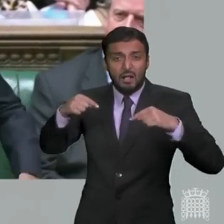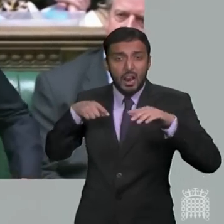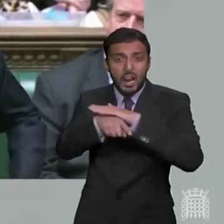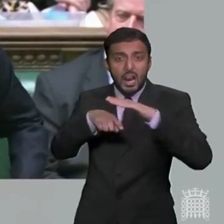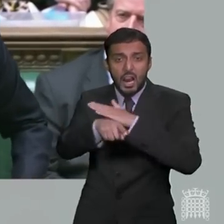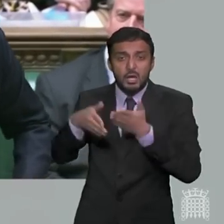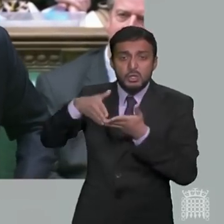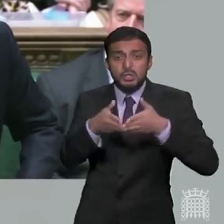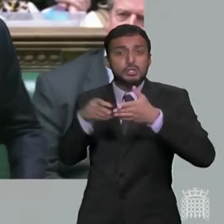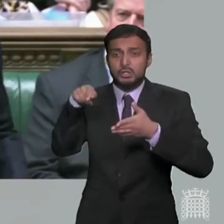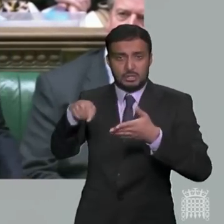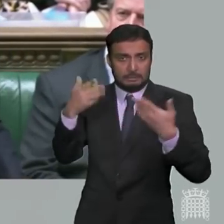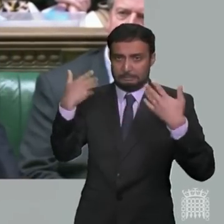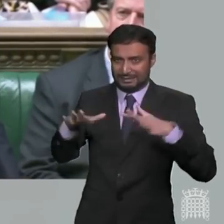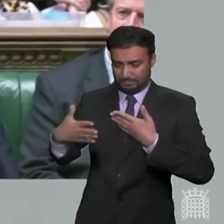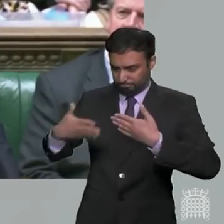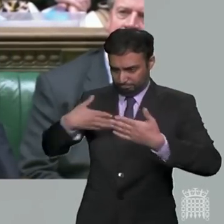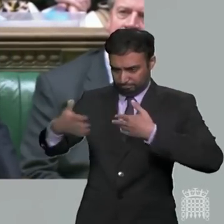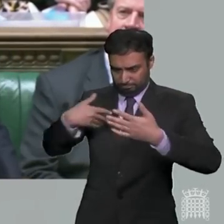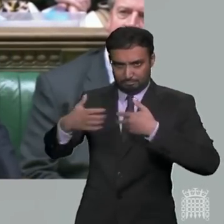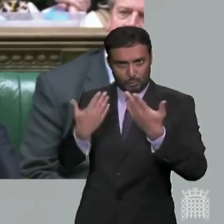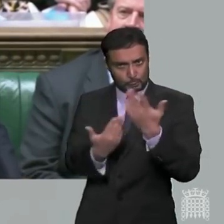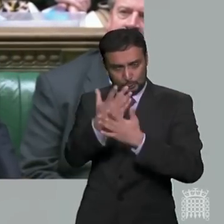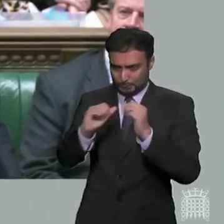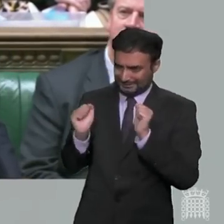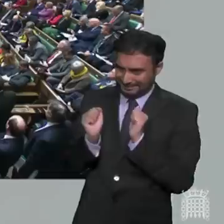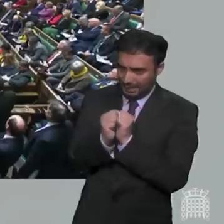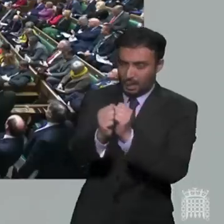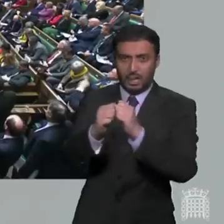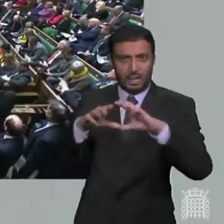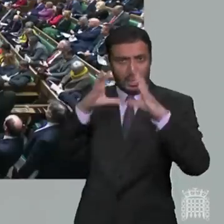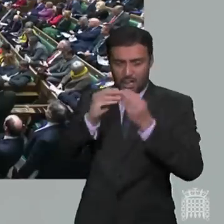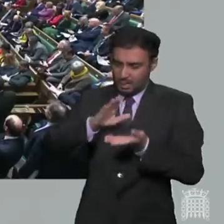In the same four weeks, all we have— Mr Speaker Order.